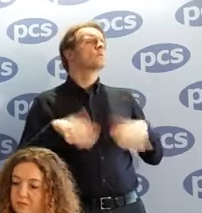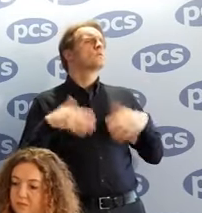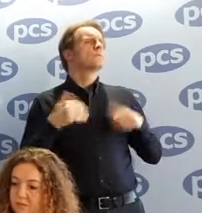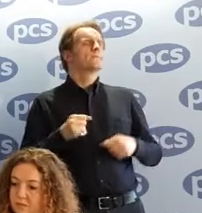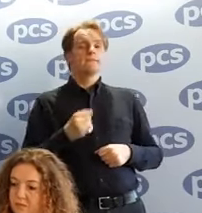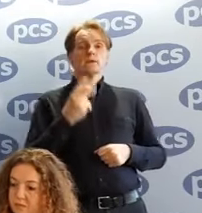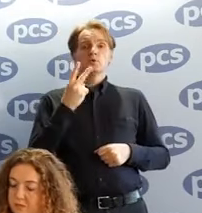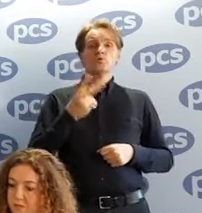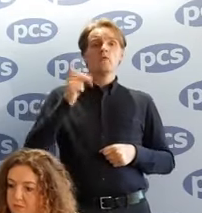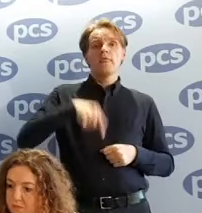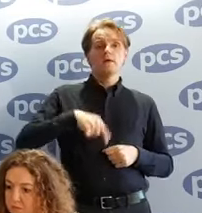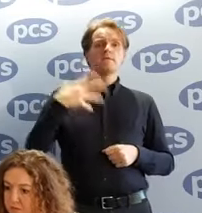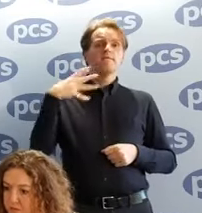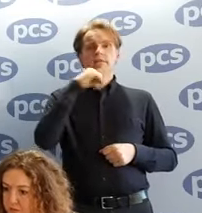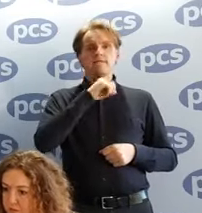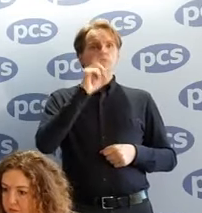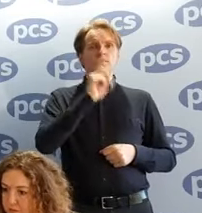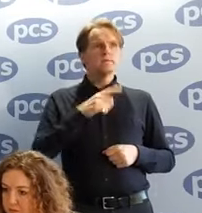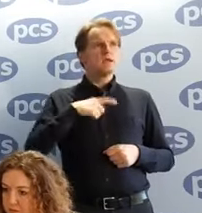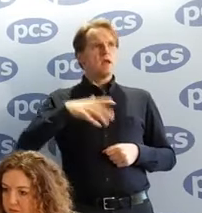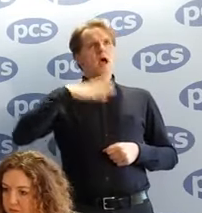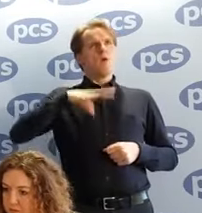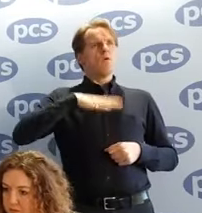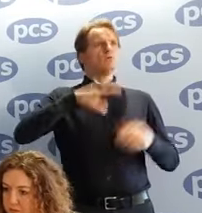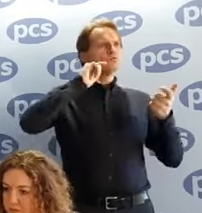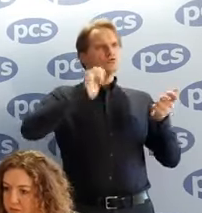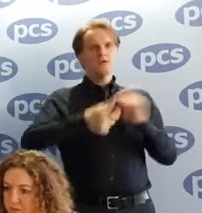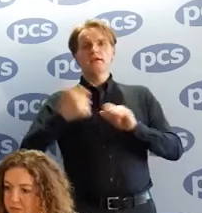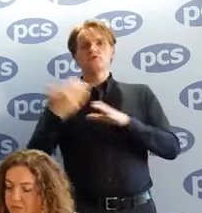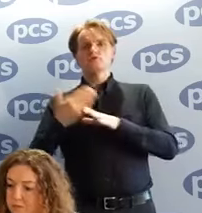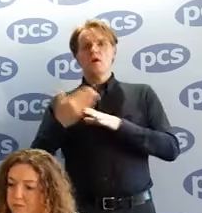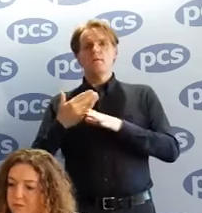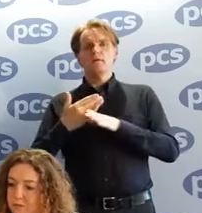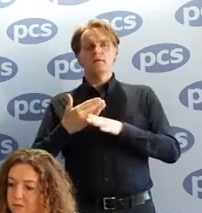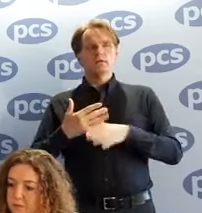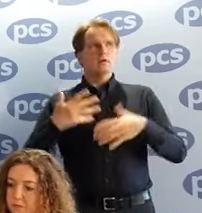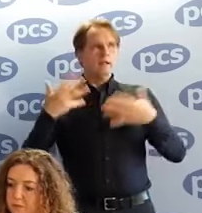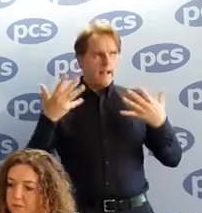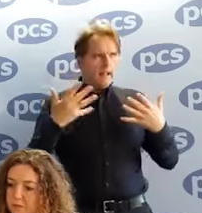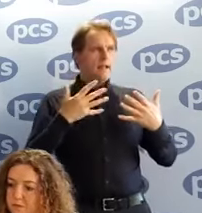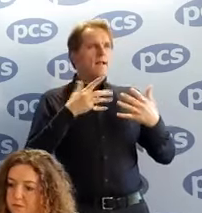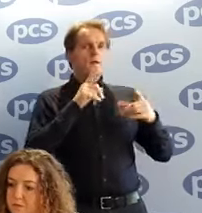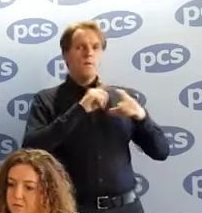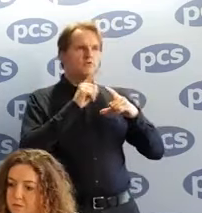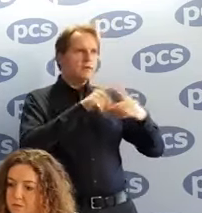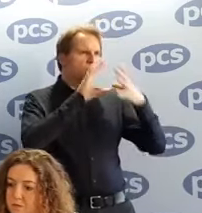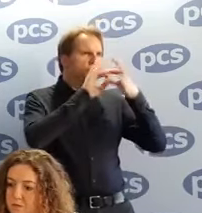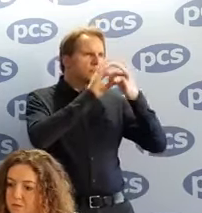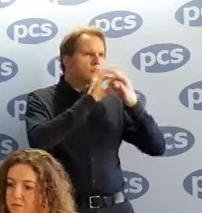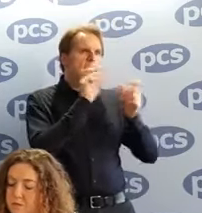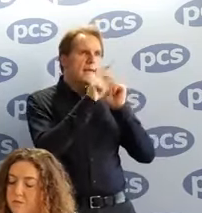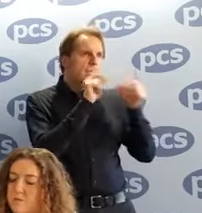wanted to change their workplace details so we're trying to do this on a number of levels. Contact members direct with the new communication system, asking our reps